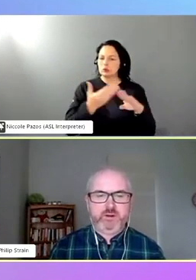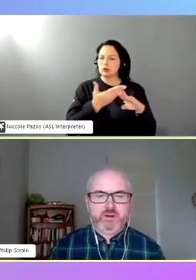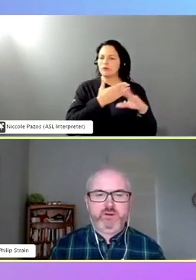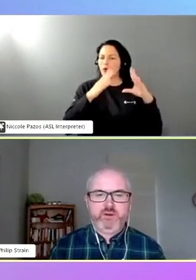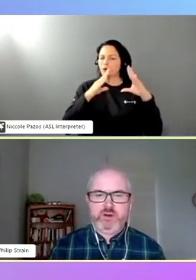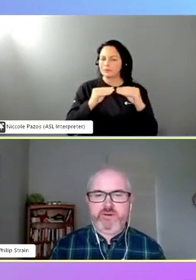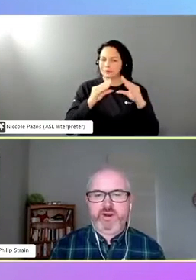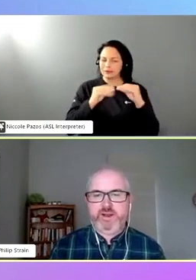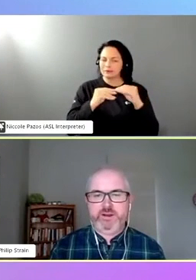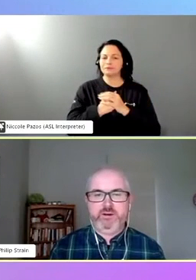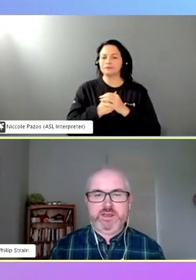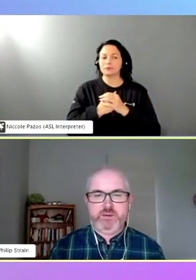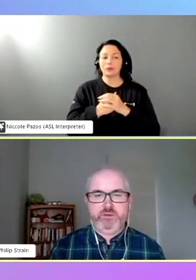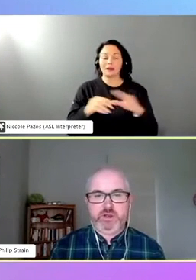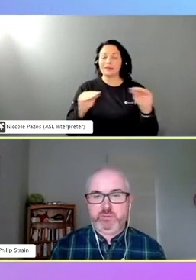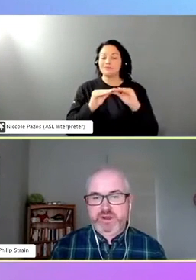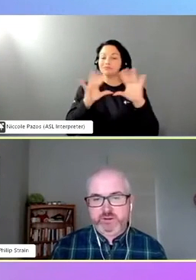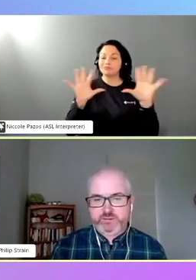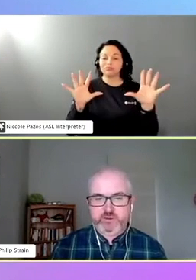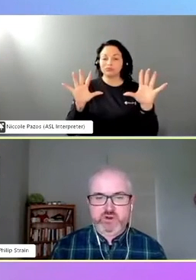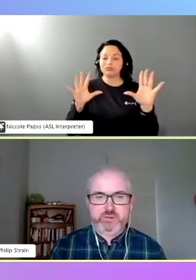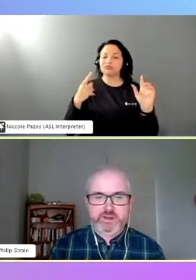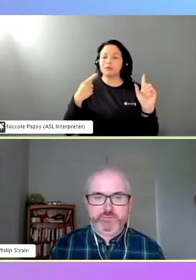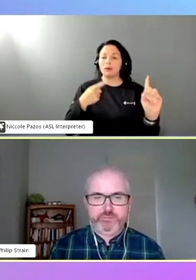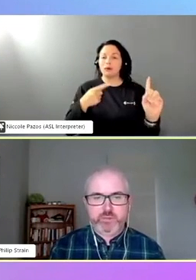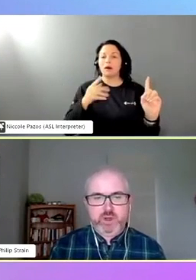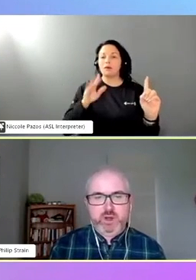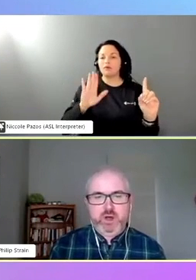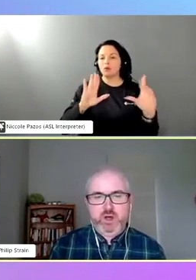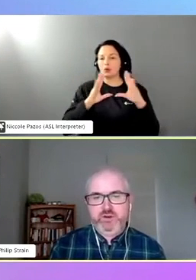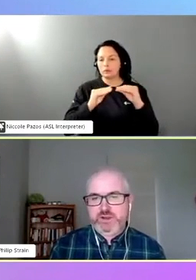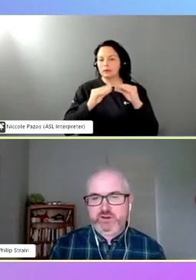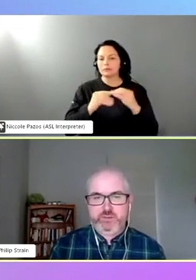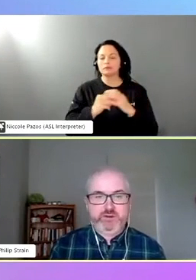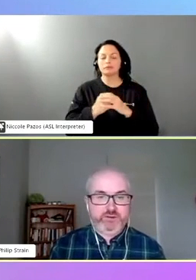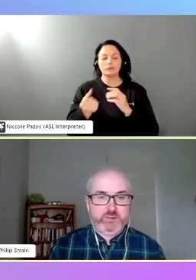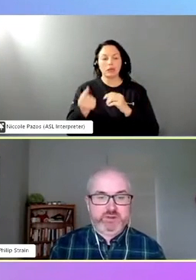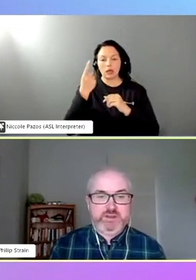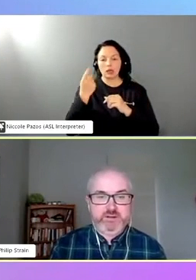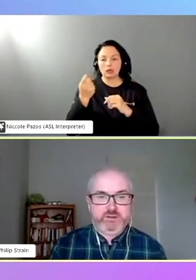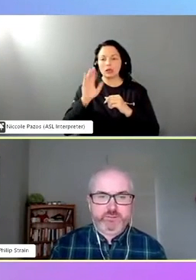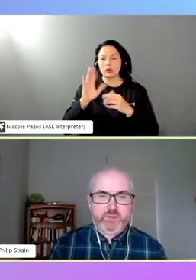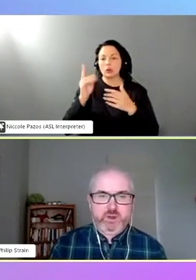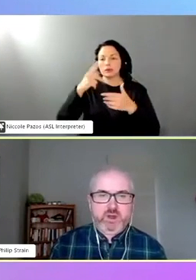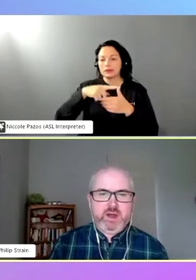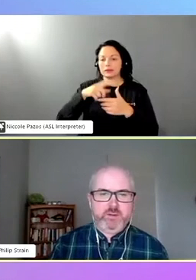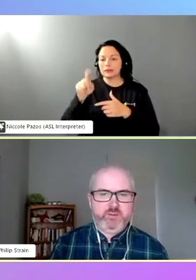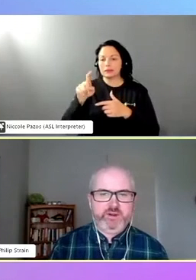to the boards, and to navigation they would be considered